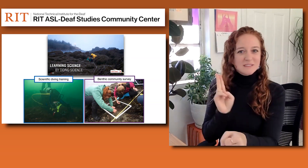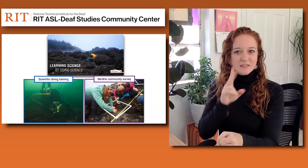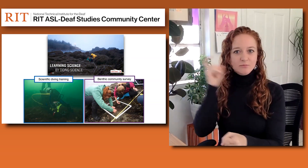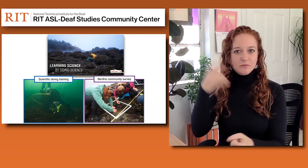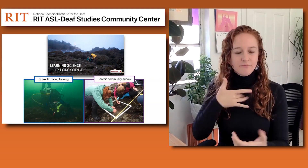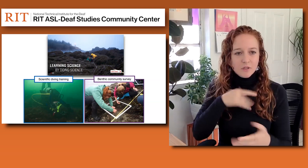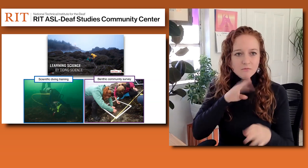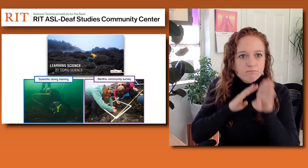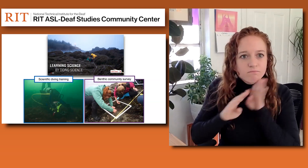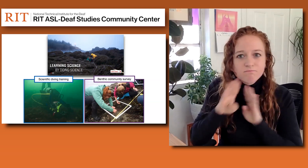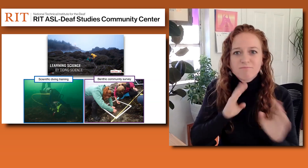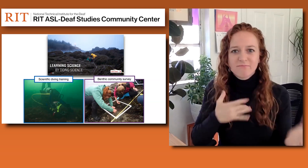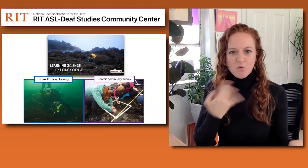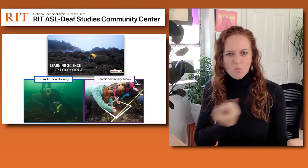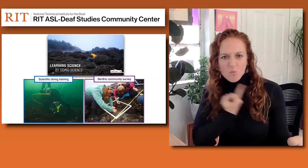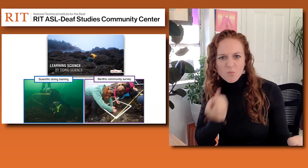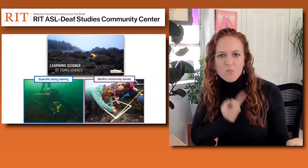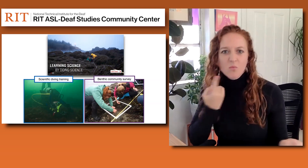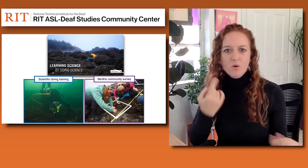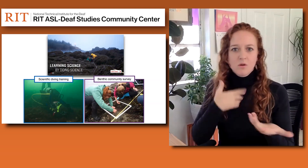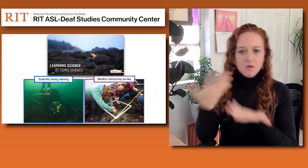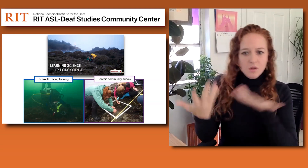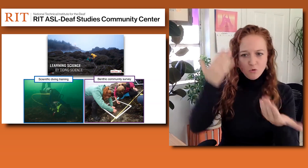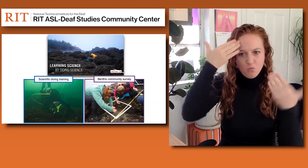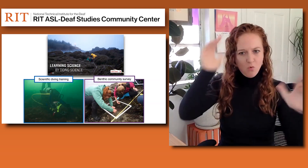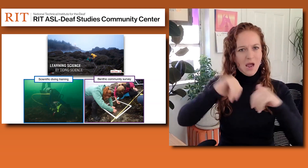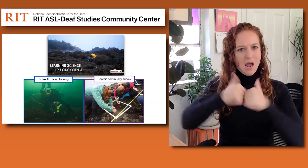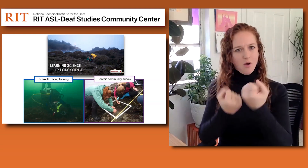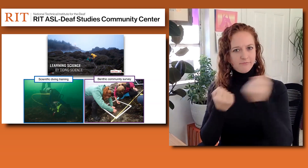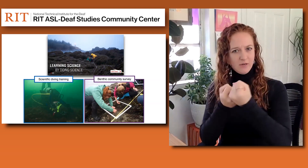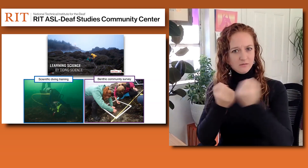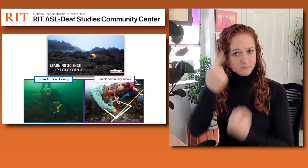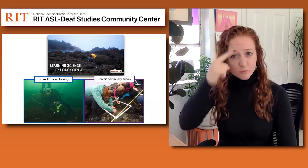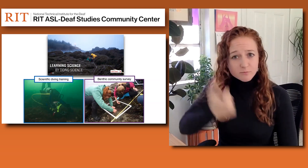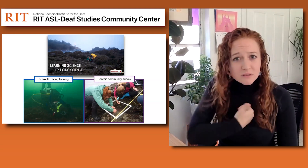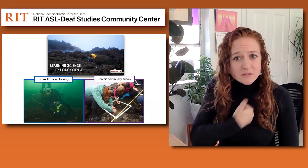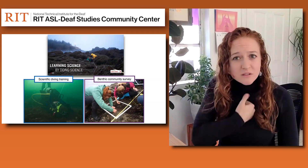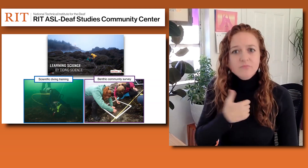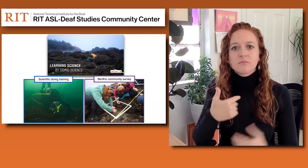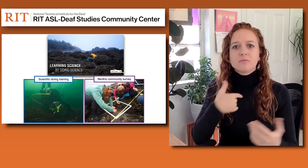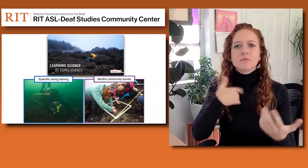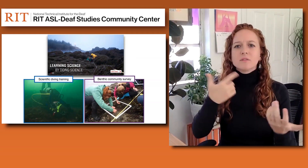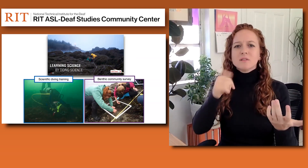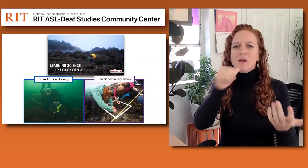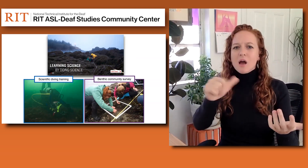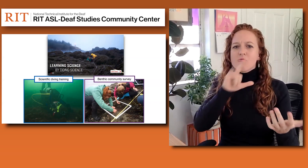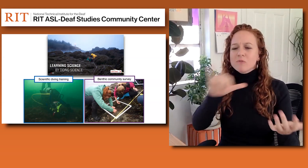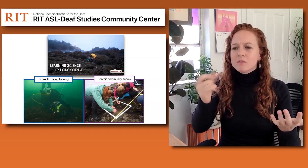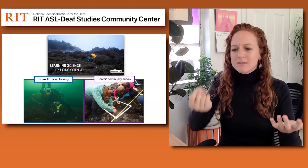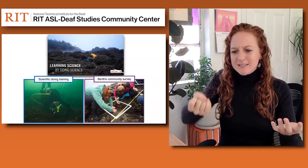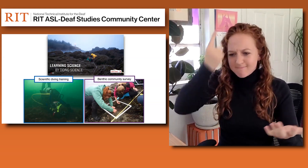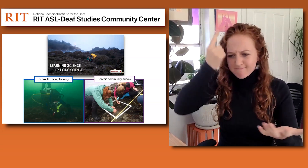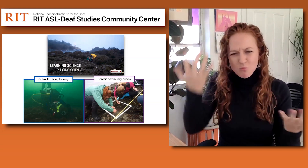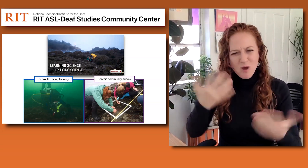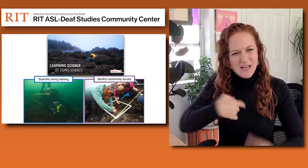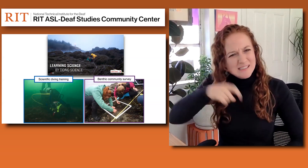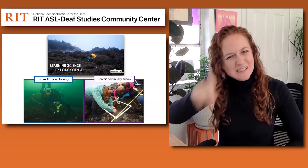I really thought I was going to quit. I felt alone. I felt frustrated. I didn't know how to advocate for myself.